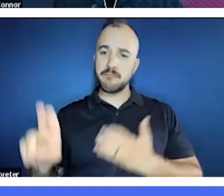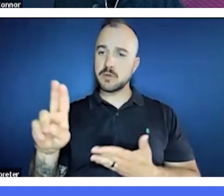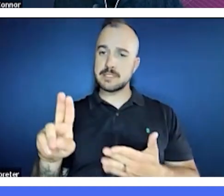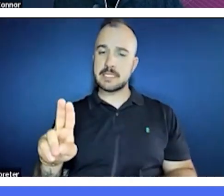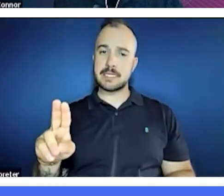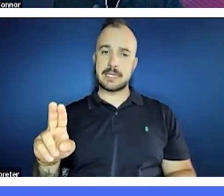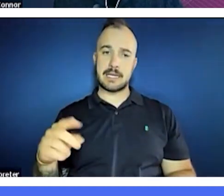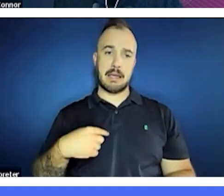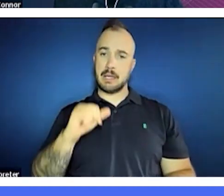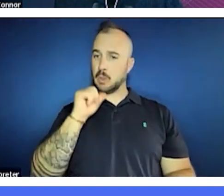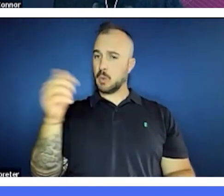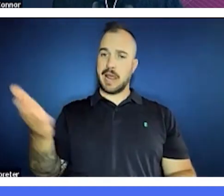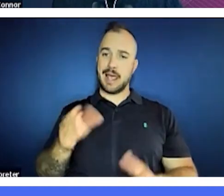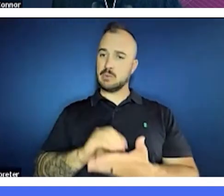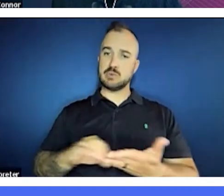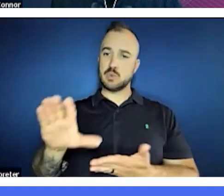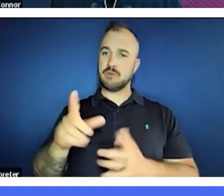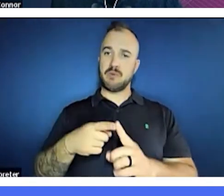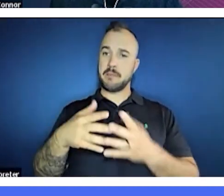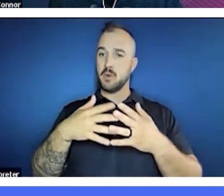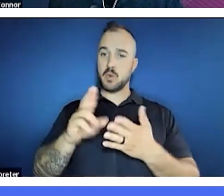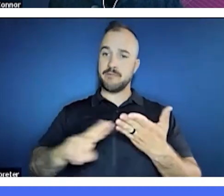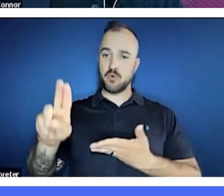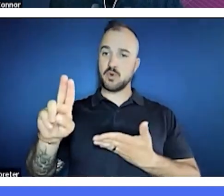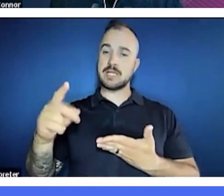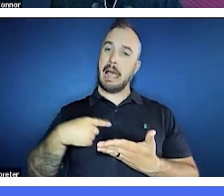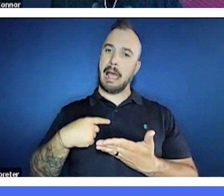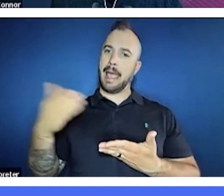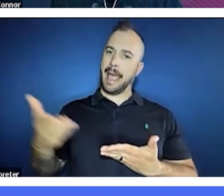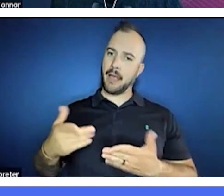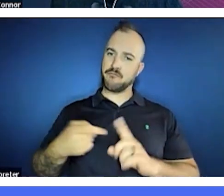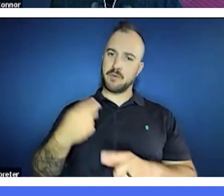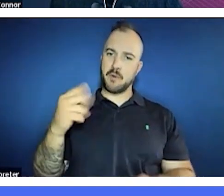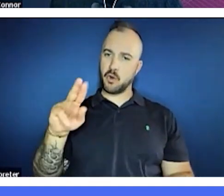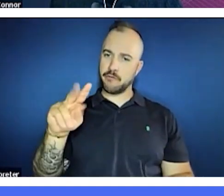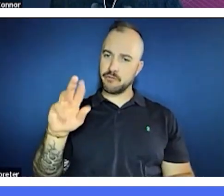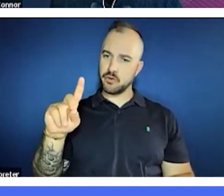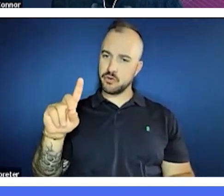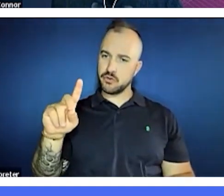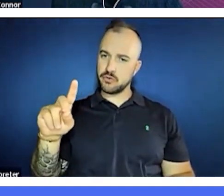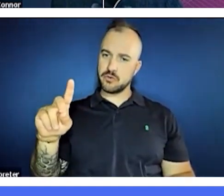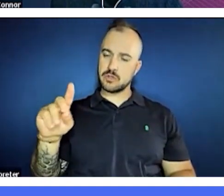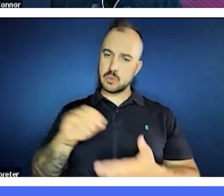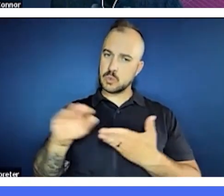from American University, I hire students from Harvard. I hire students who do all these fantastic things